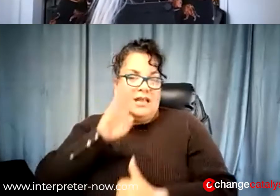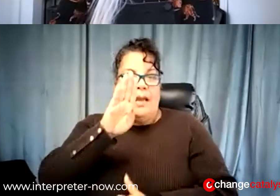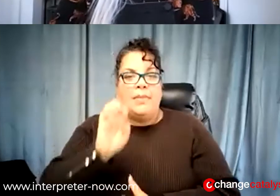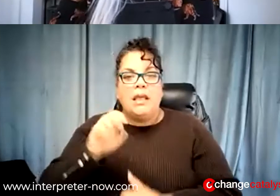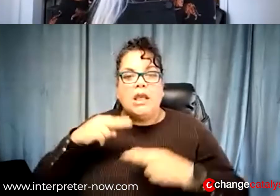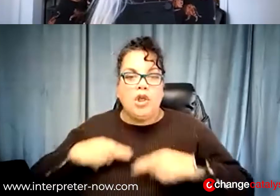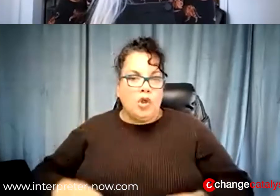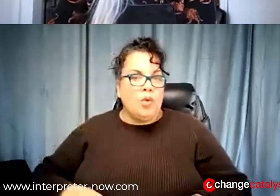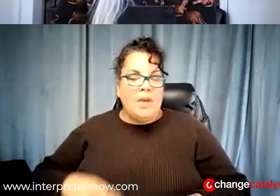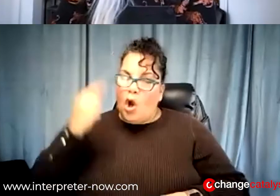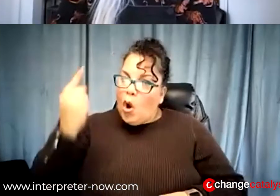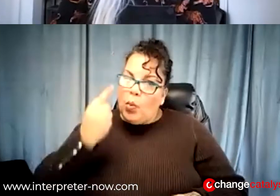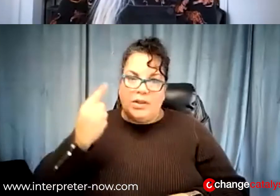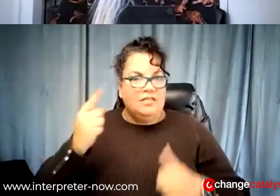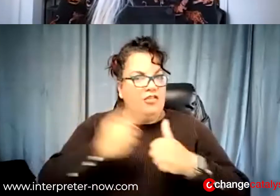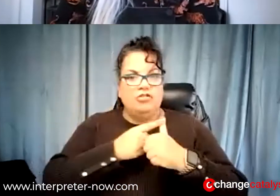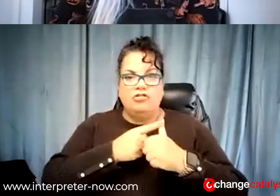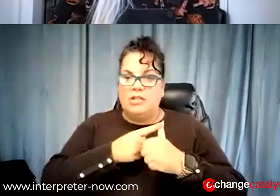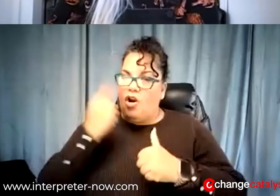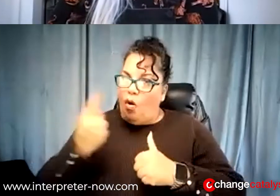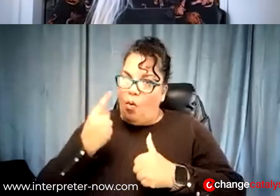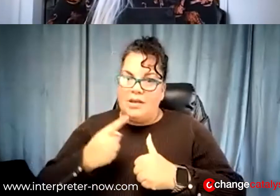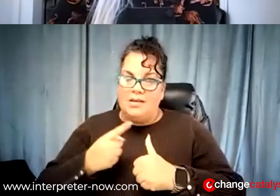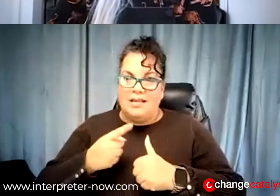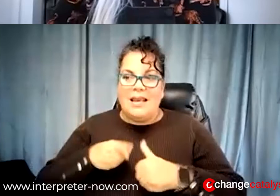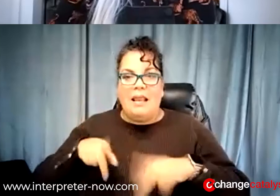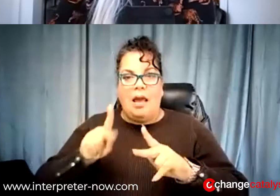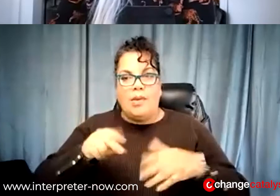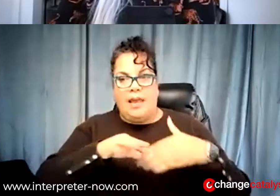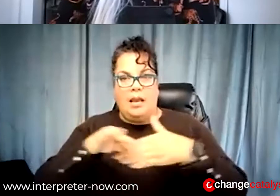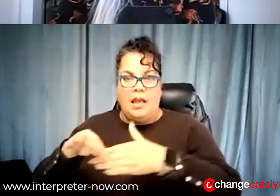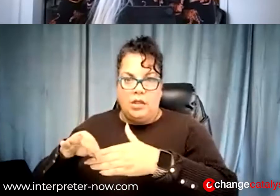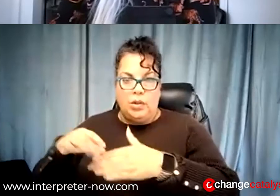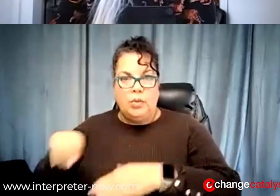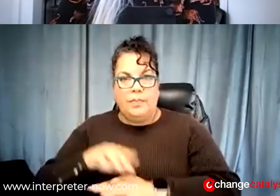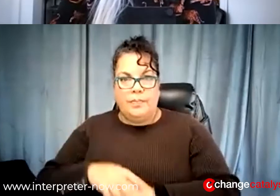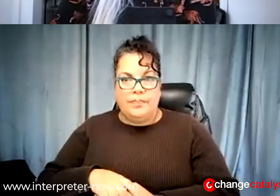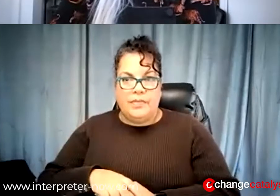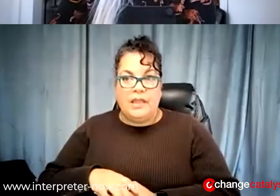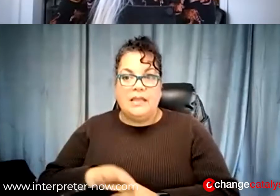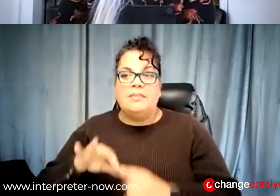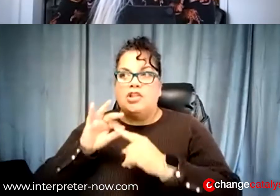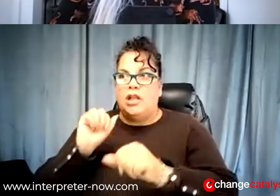Be a human always. And letting that guide you, especially when you're at a fork in the road, or when there's